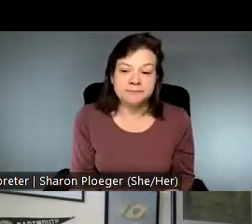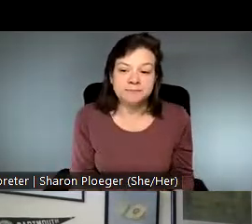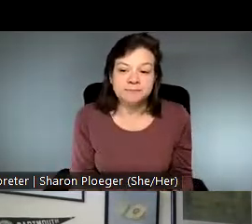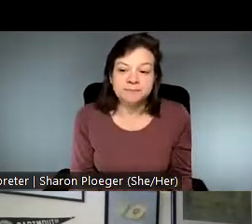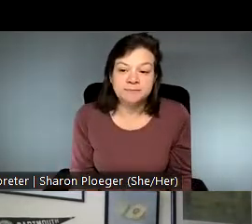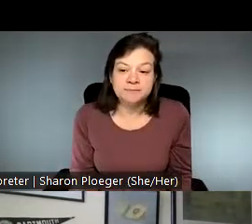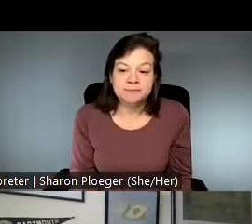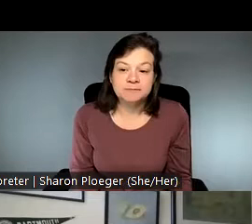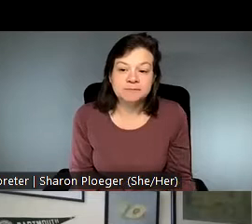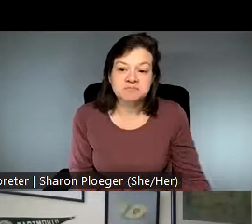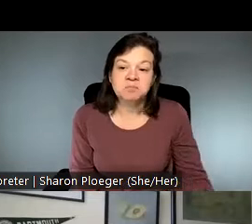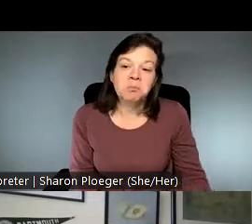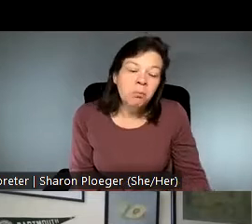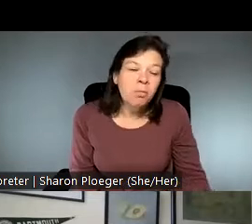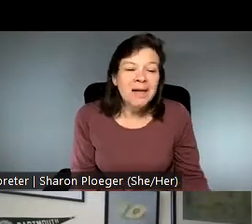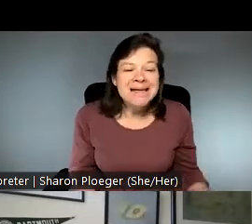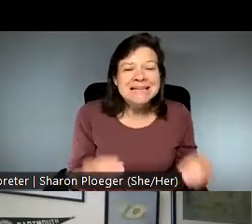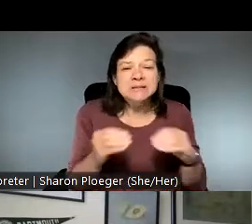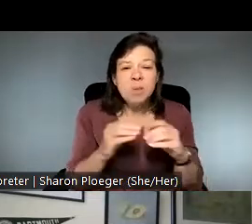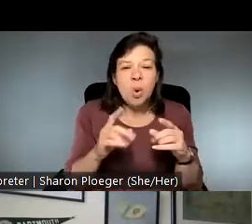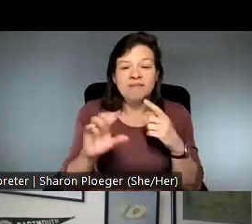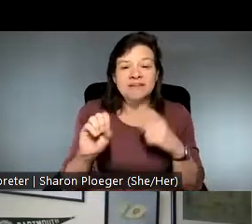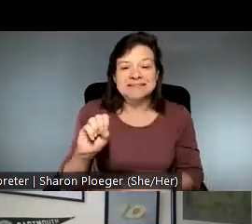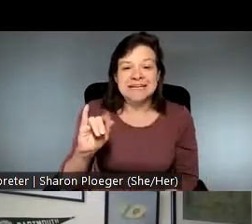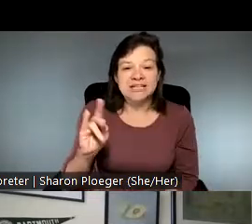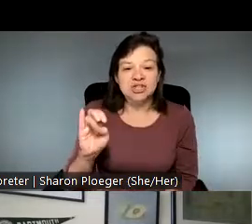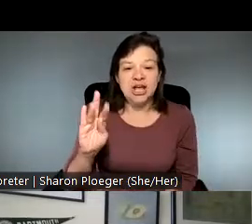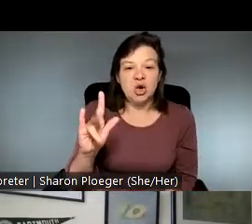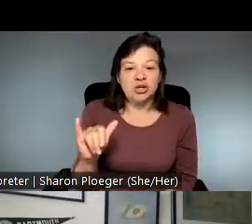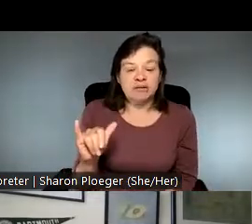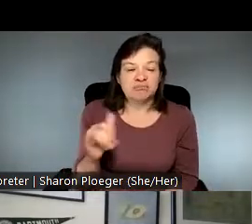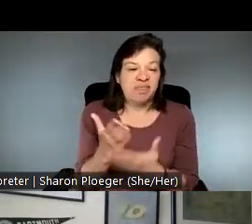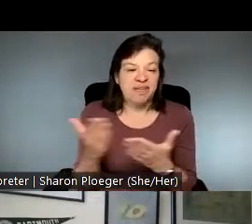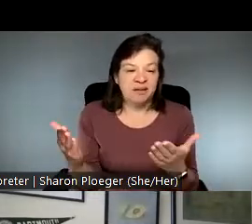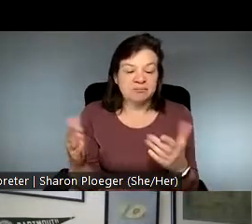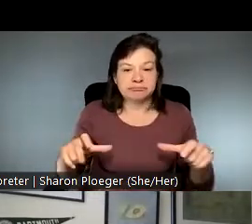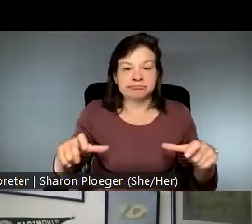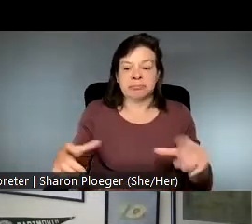and it's more of a stationary device. So it's generally just connected to a computer